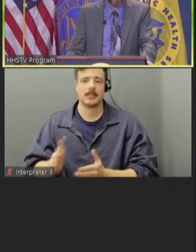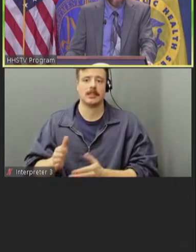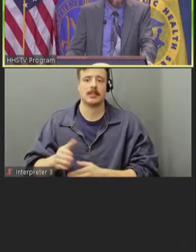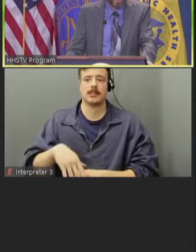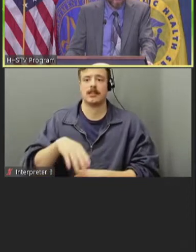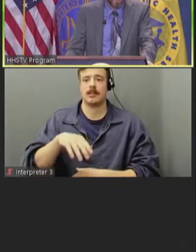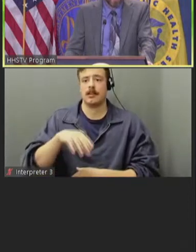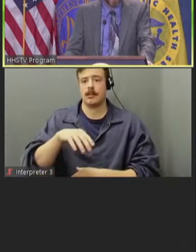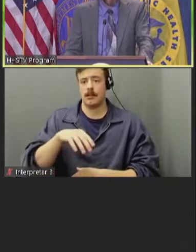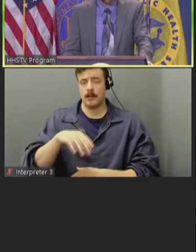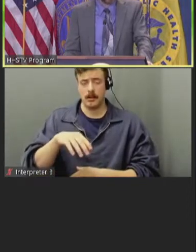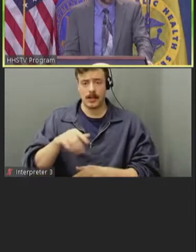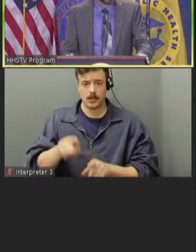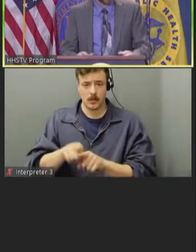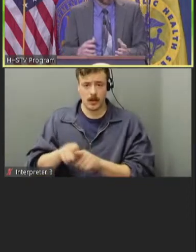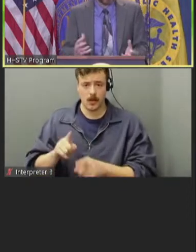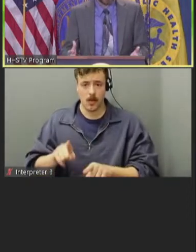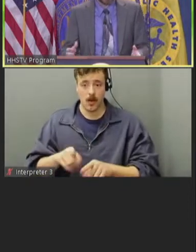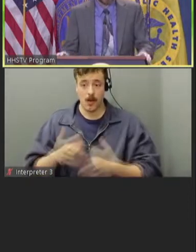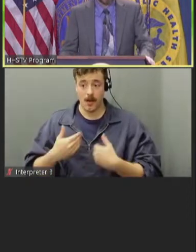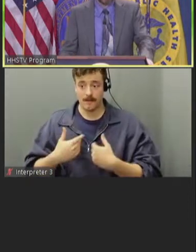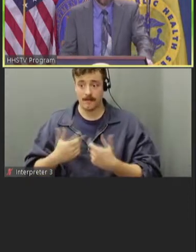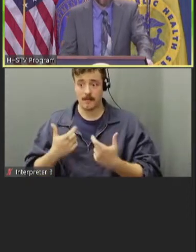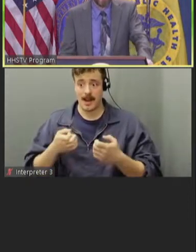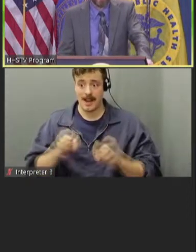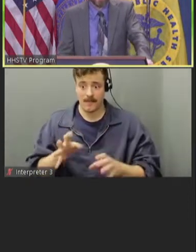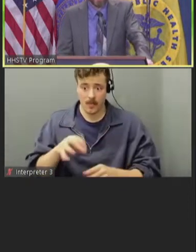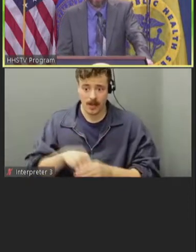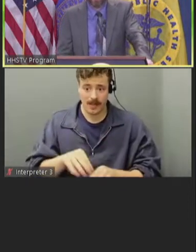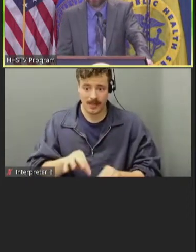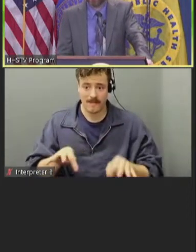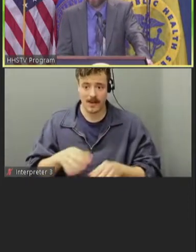There's been a concerted effort within the field to make mimics or alternatives